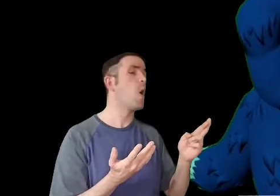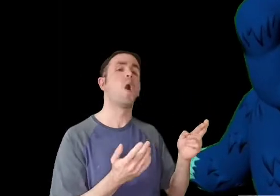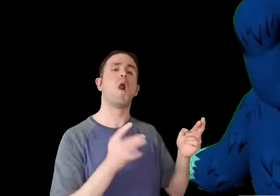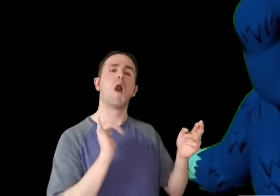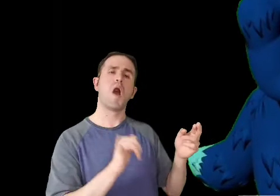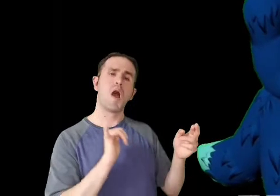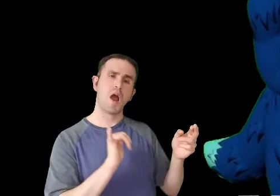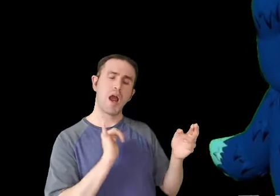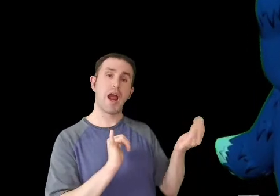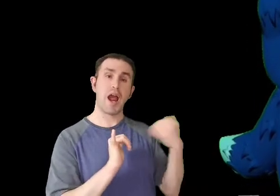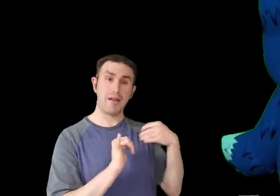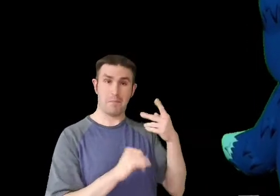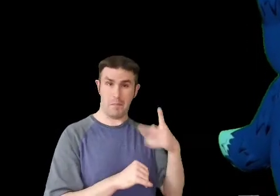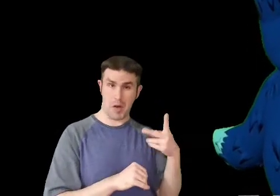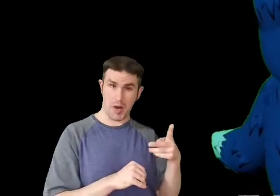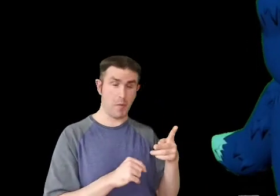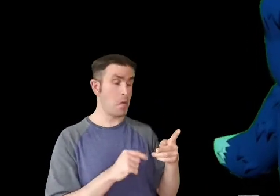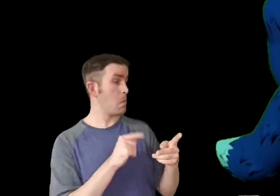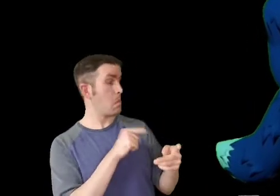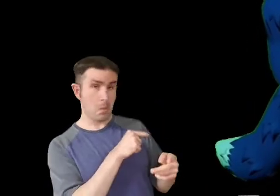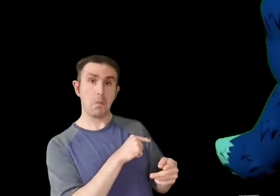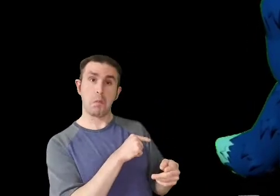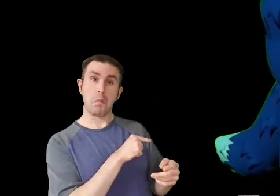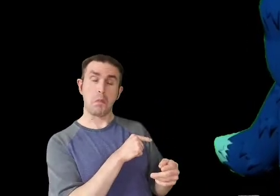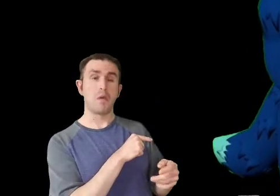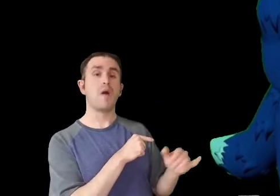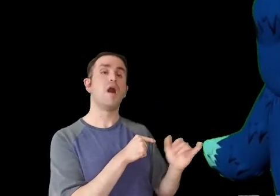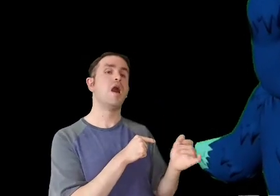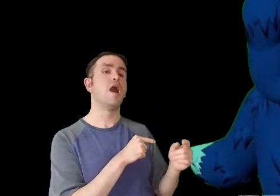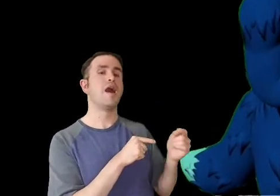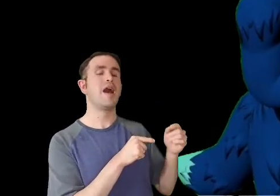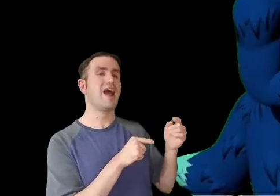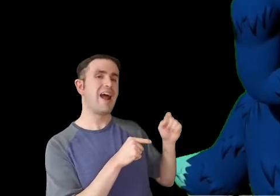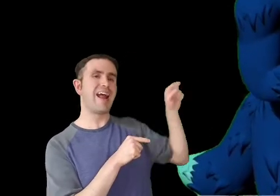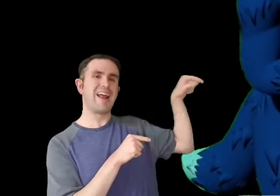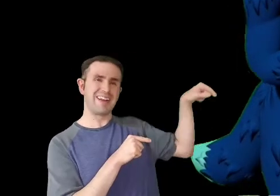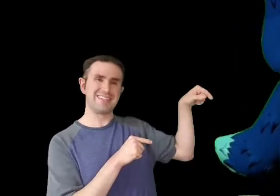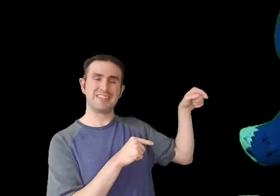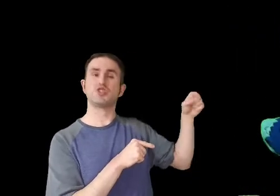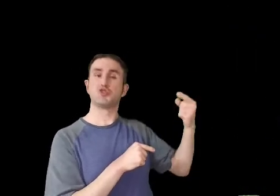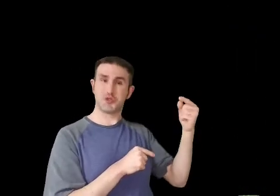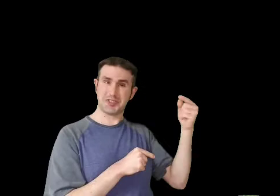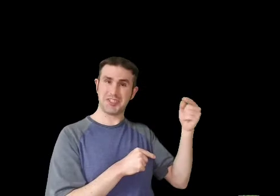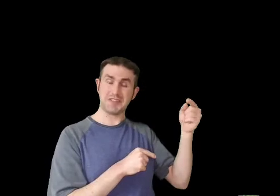you've got uh... you got purple on the one side there, and then you've got green on the other!